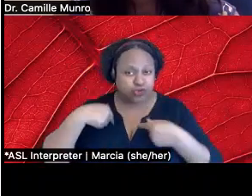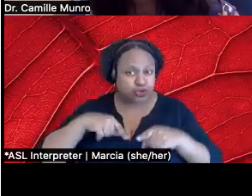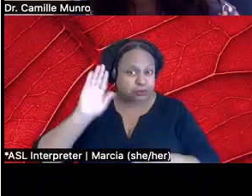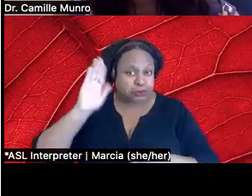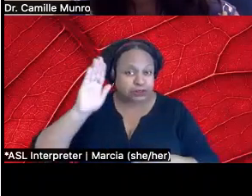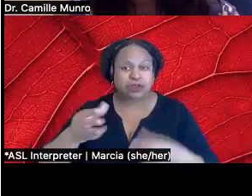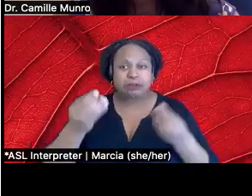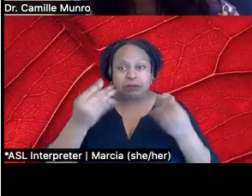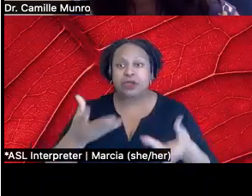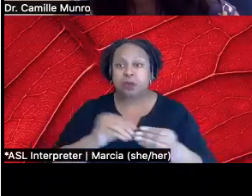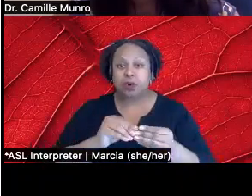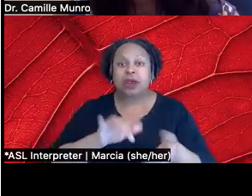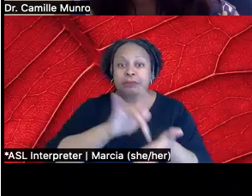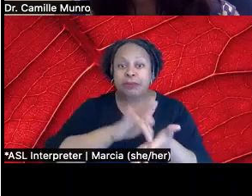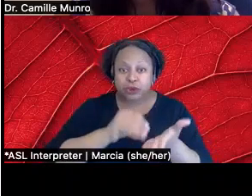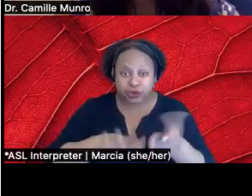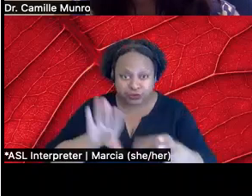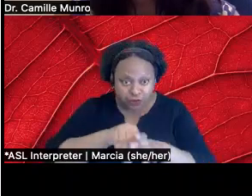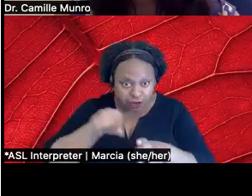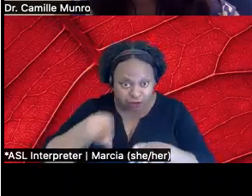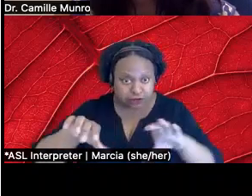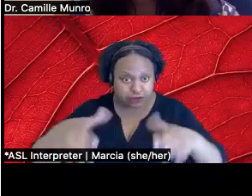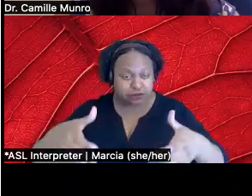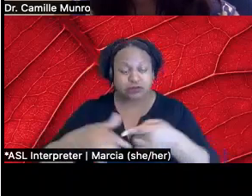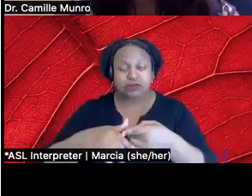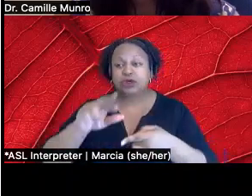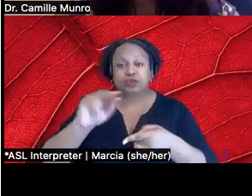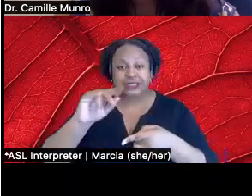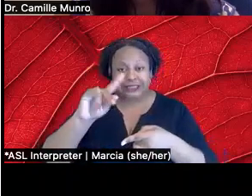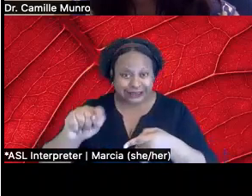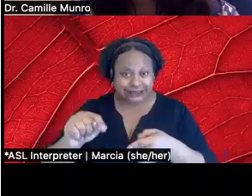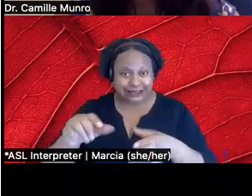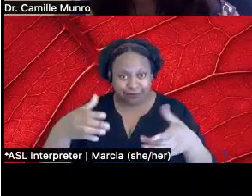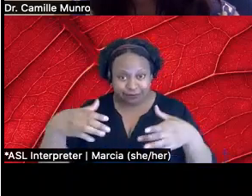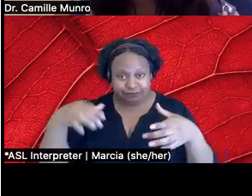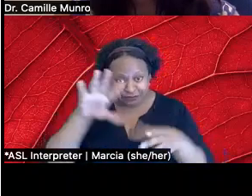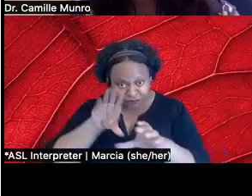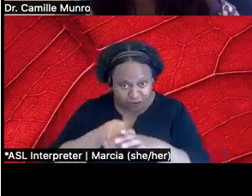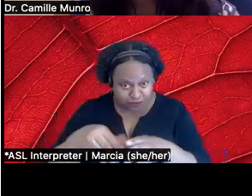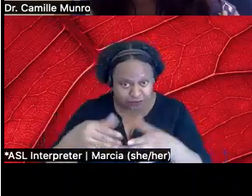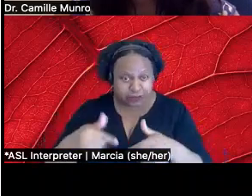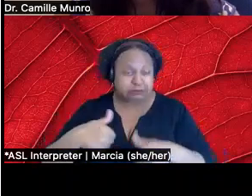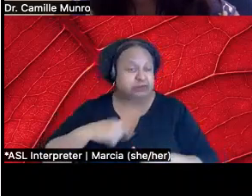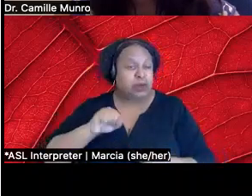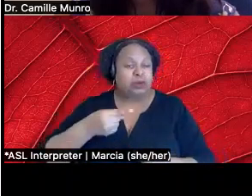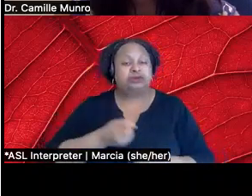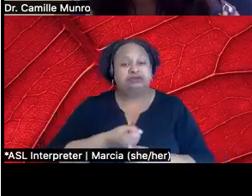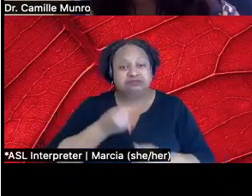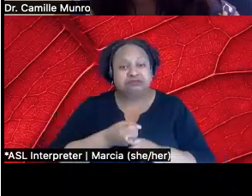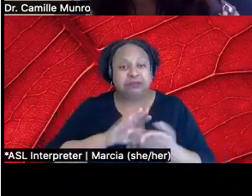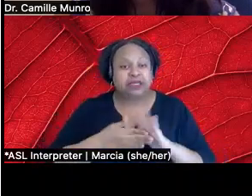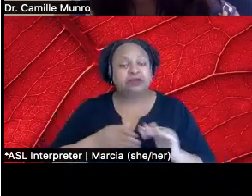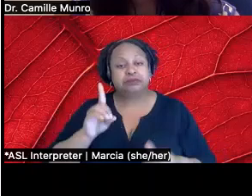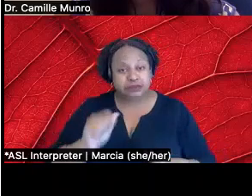I think, you know, I only came to this experience of disability at the end of my residency and I